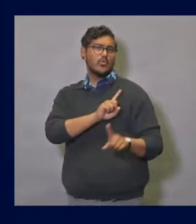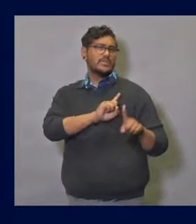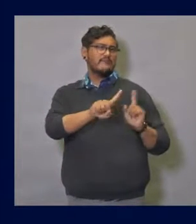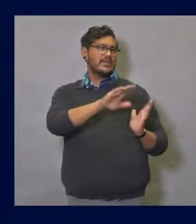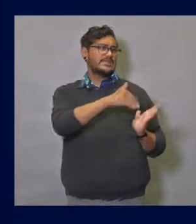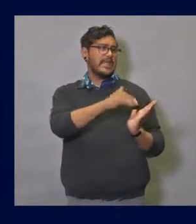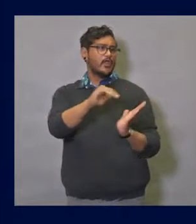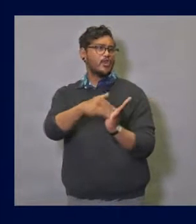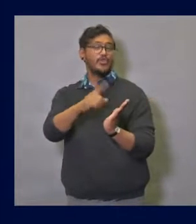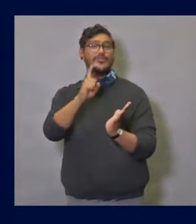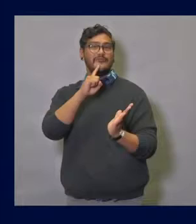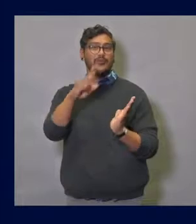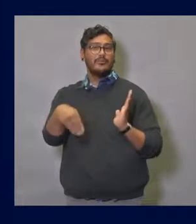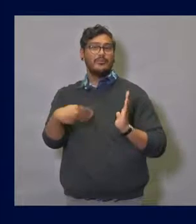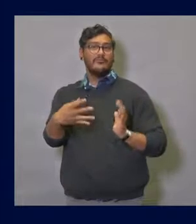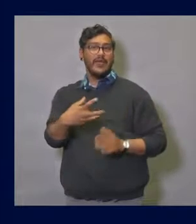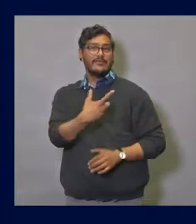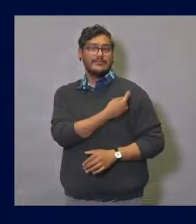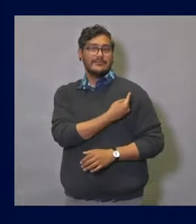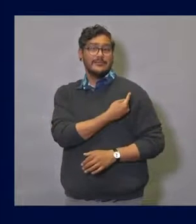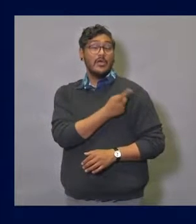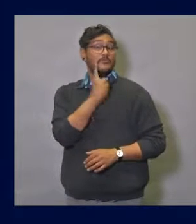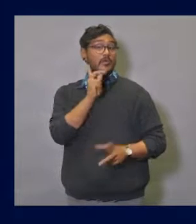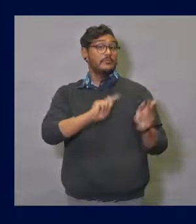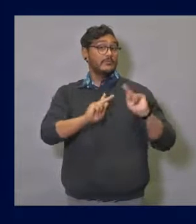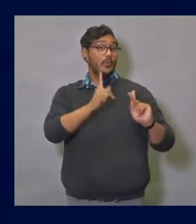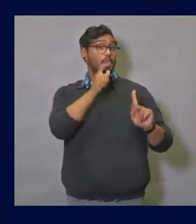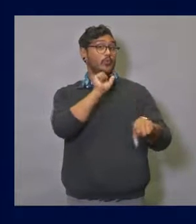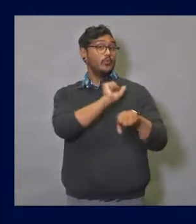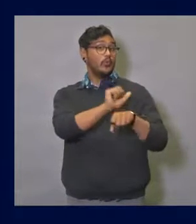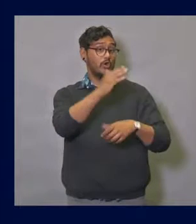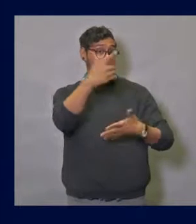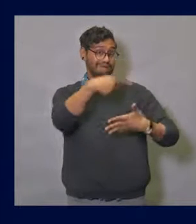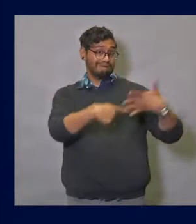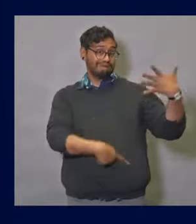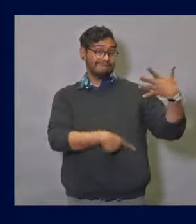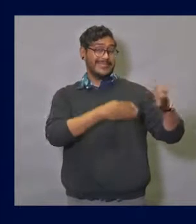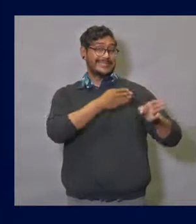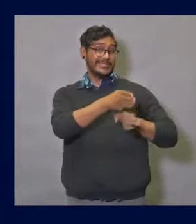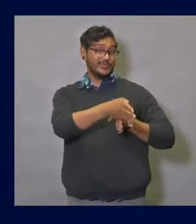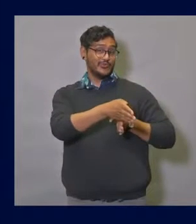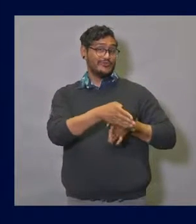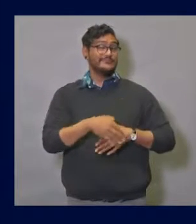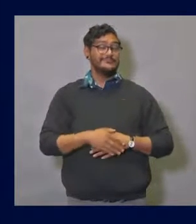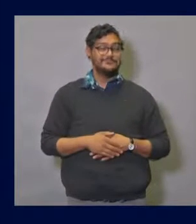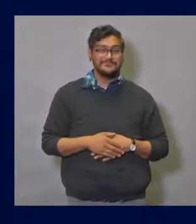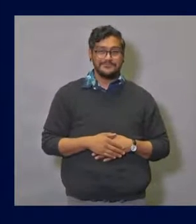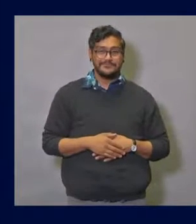CUENTA QUE MUCHOS SEC CARECE ESTÁN TRABAJANDO CON SOCIOS